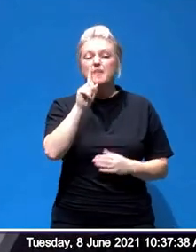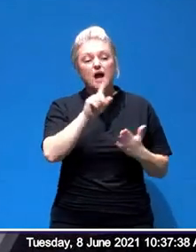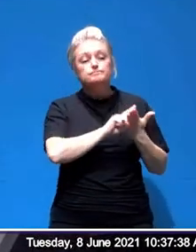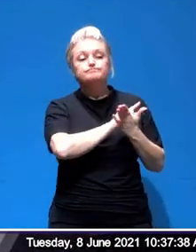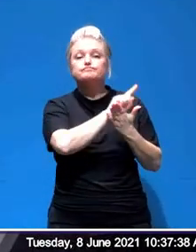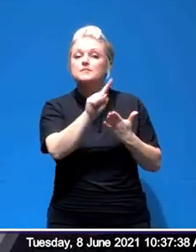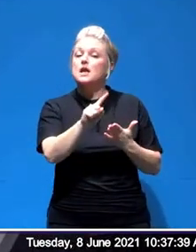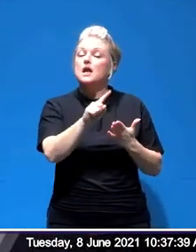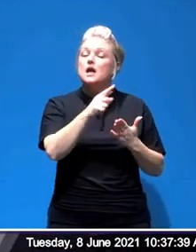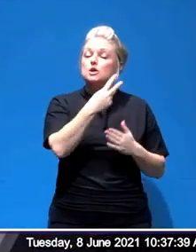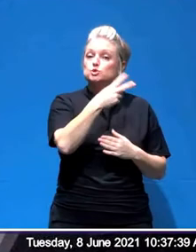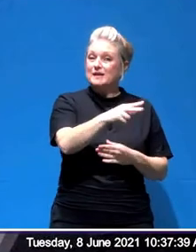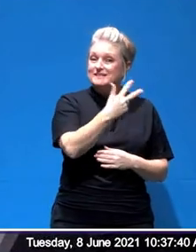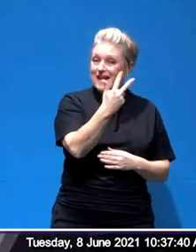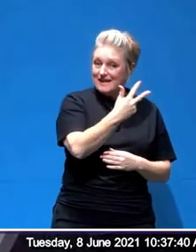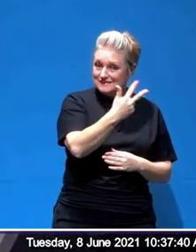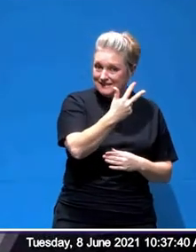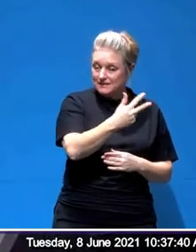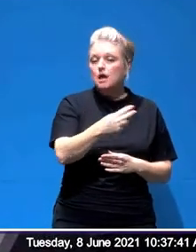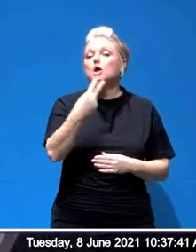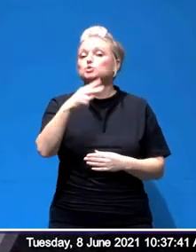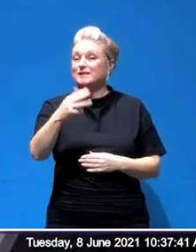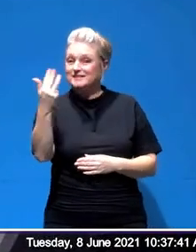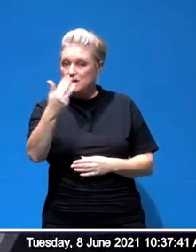and in February 2019, which I will describe.